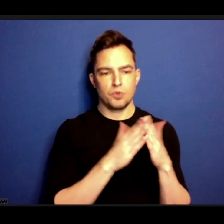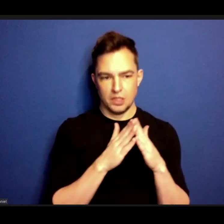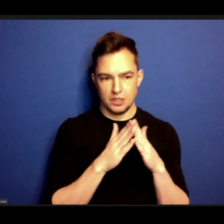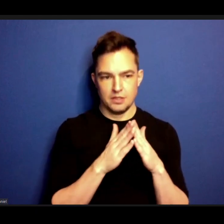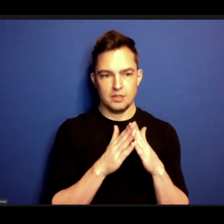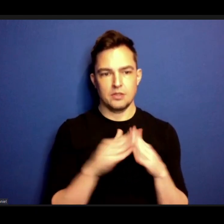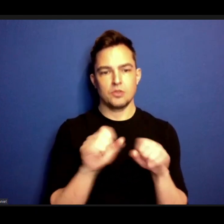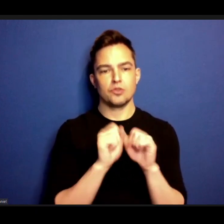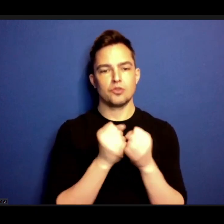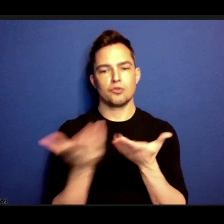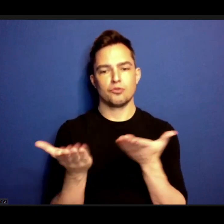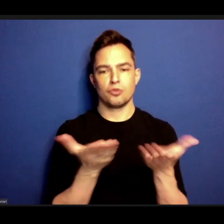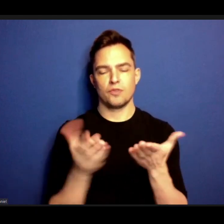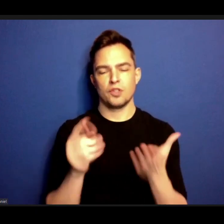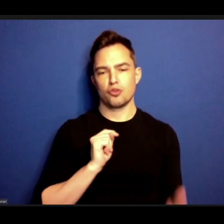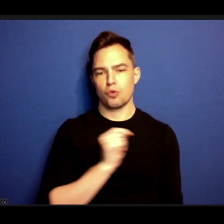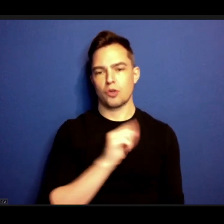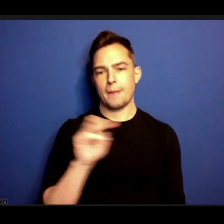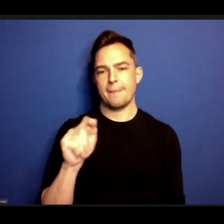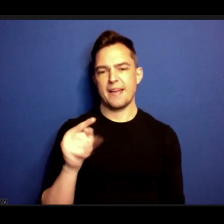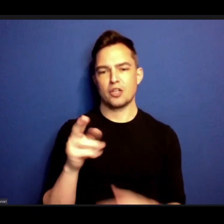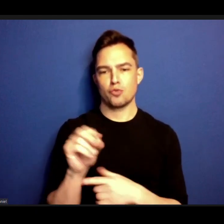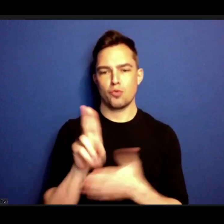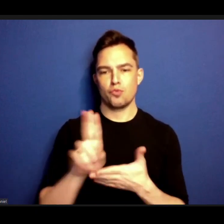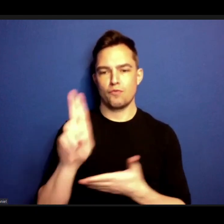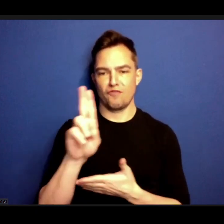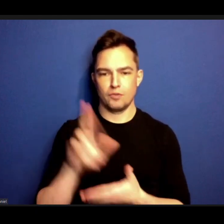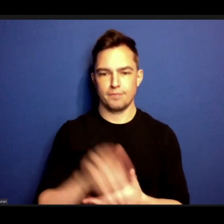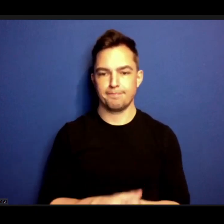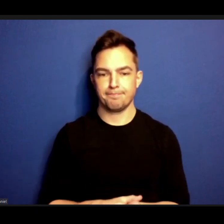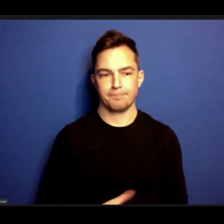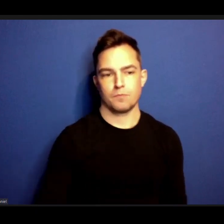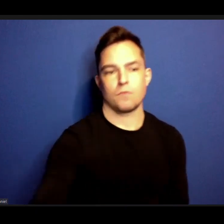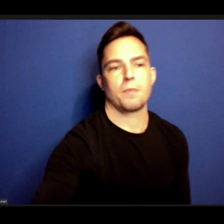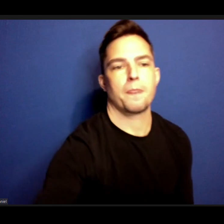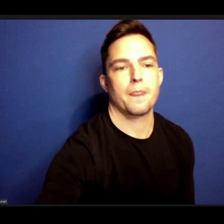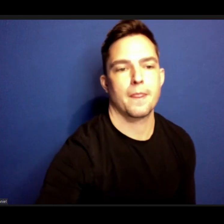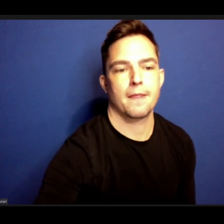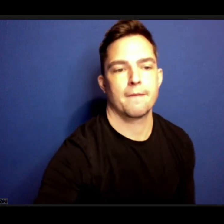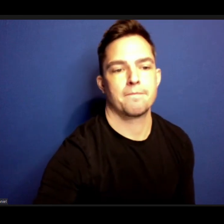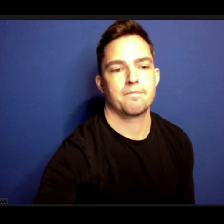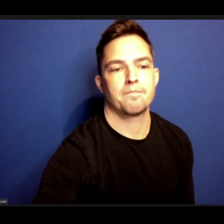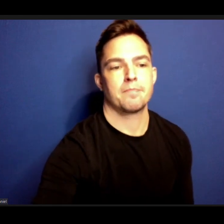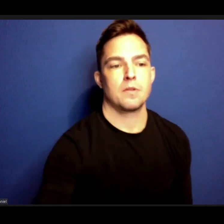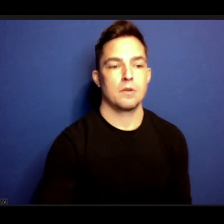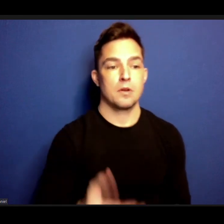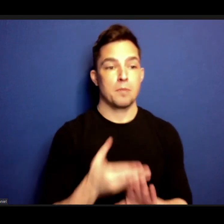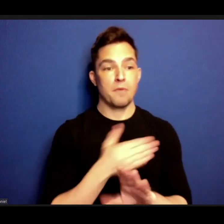Services at Toronto Metropolitan University. Before we begin with the panel tonight, I